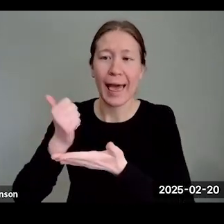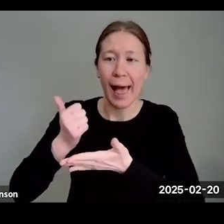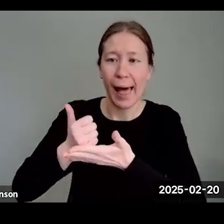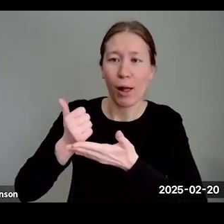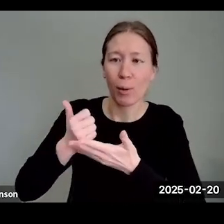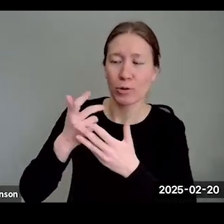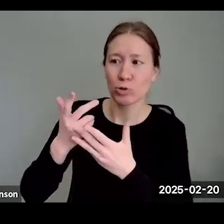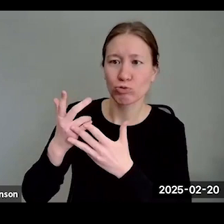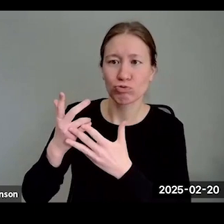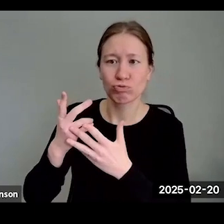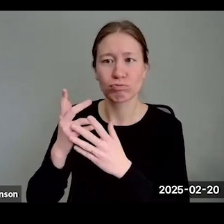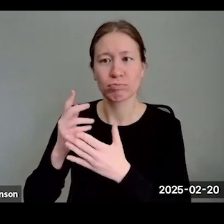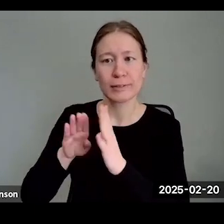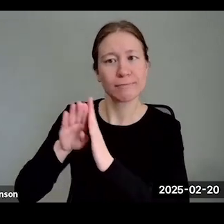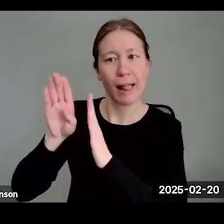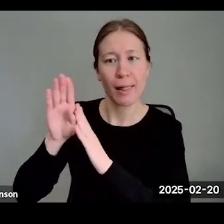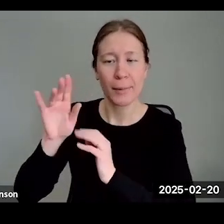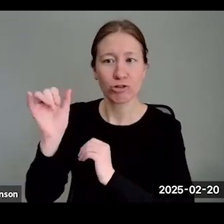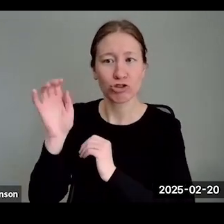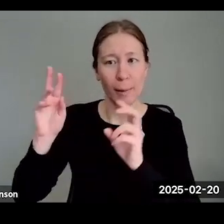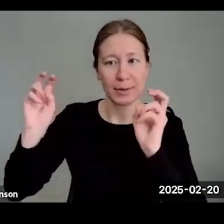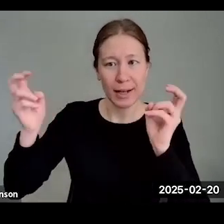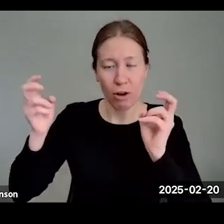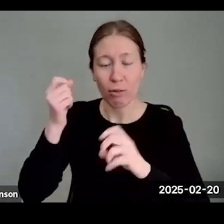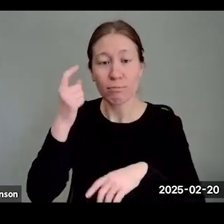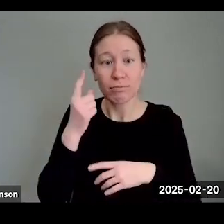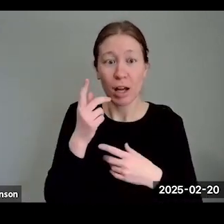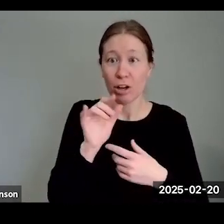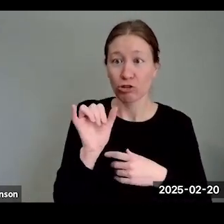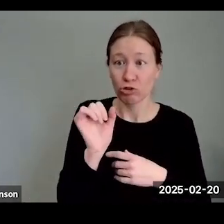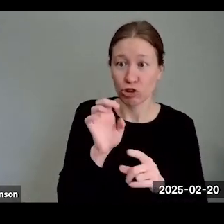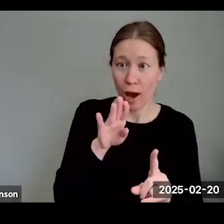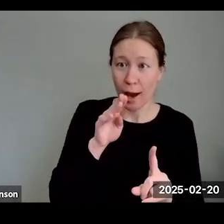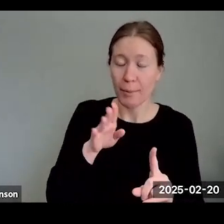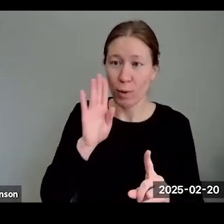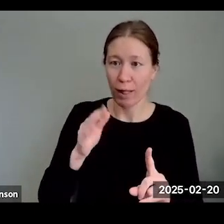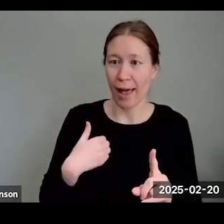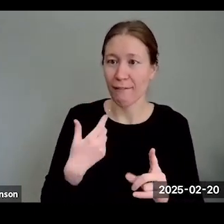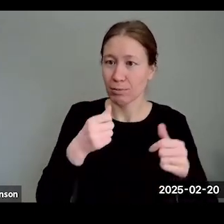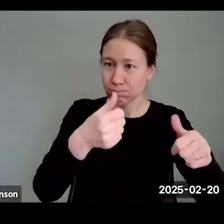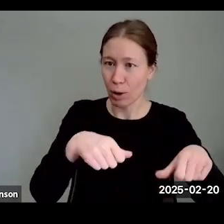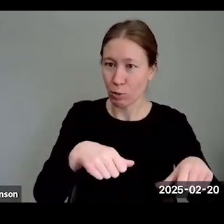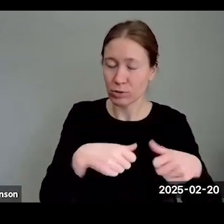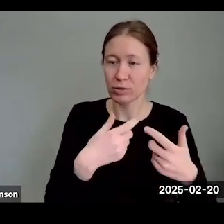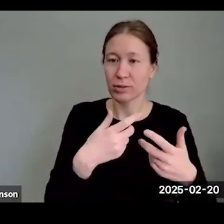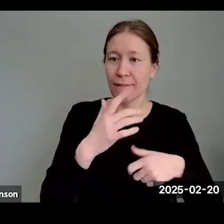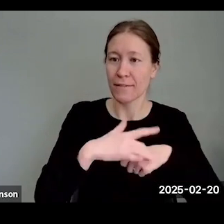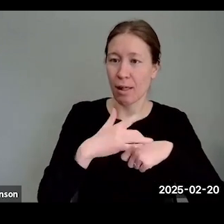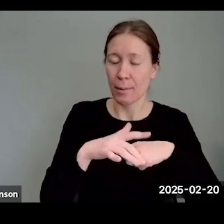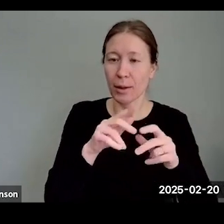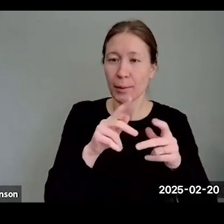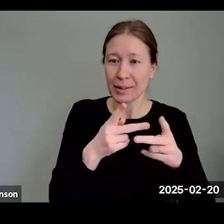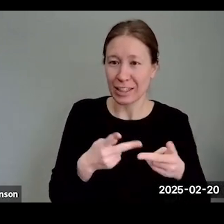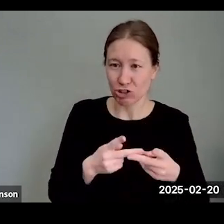So in a job function, a company is a job description, when an open position is posted online, that makes it so prospective employees